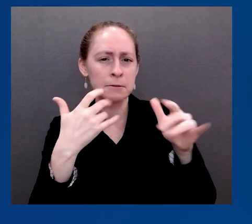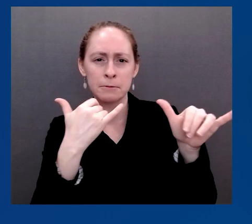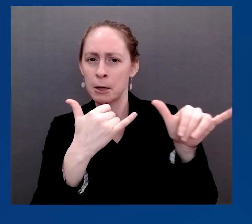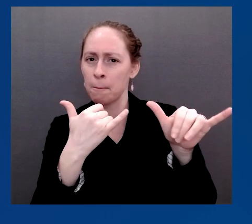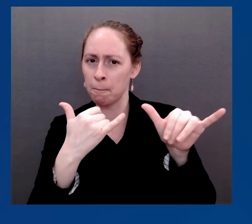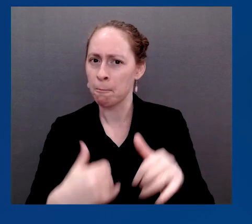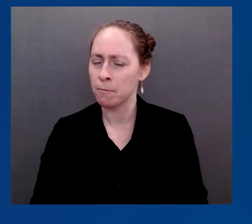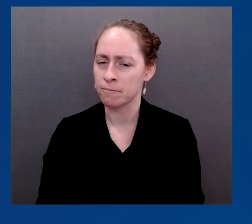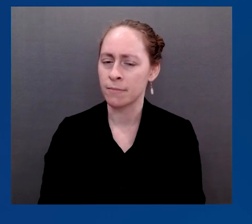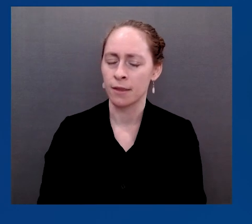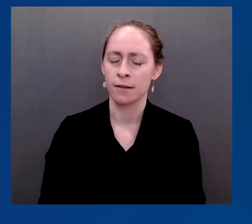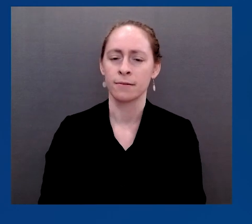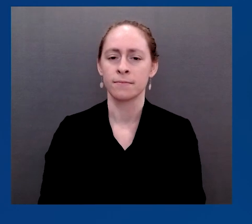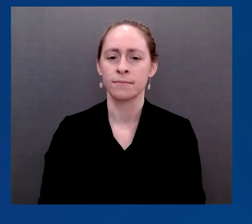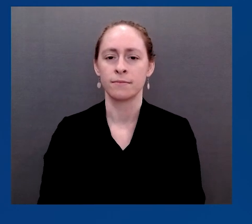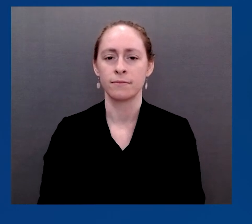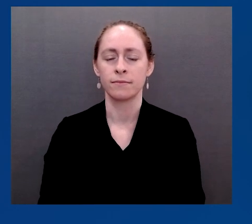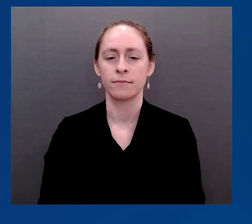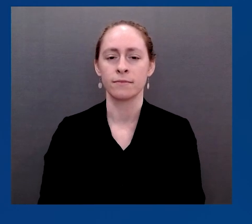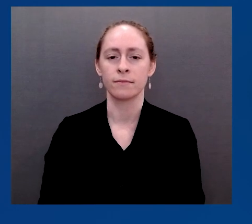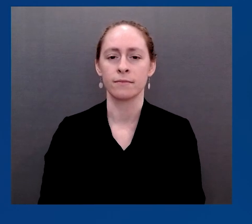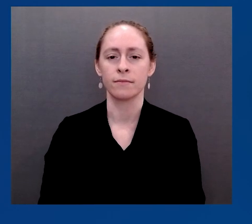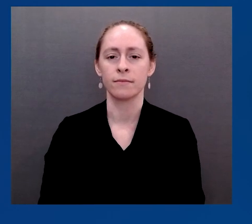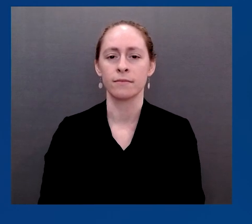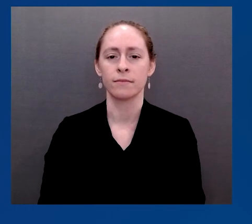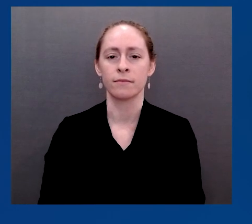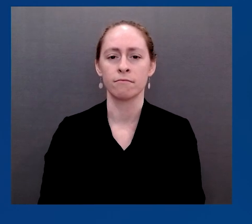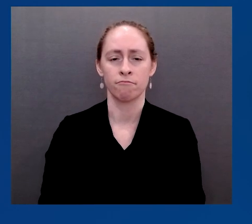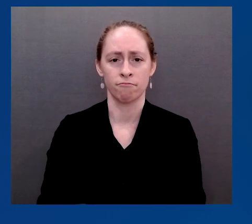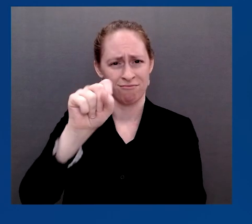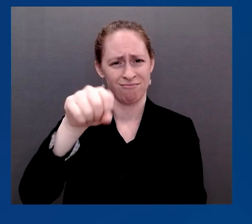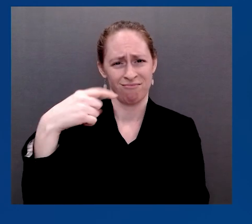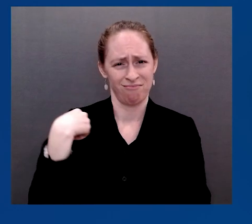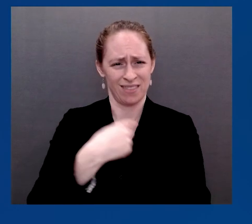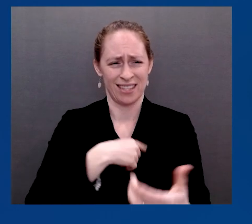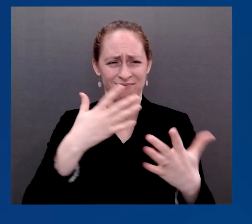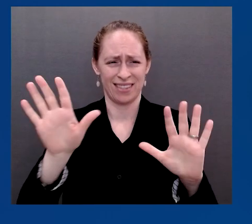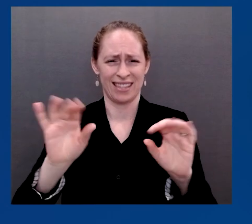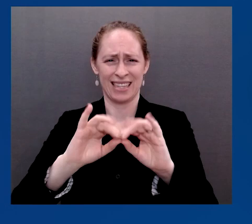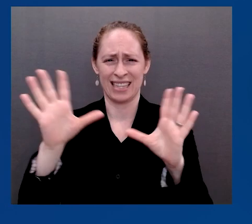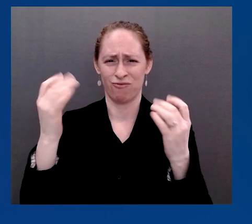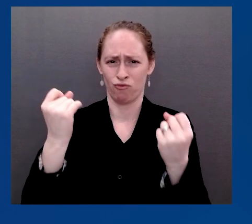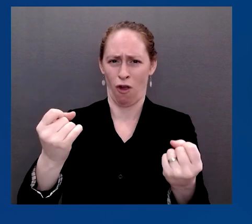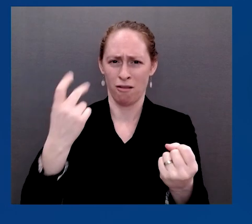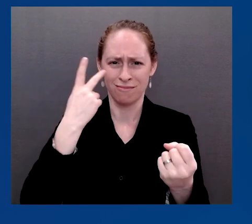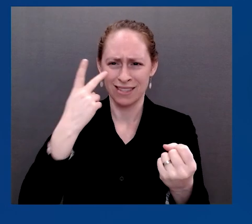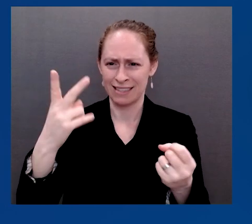In fact, we estimate at least two out of three adult -- eligible adults in the U.S. are now boosted --